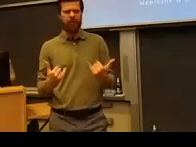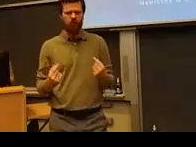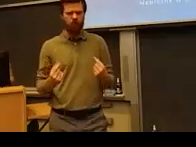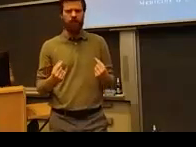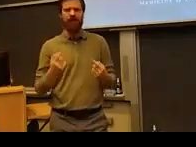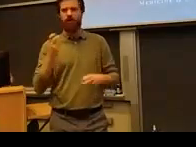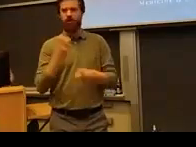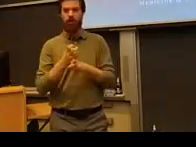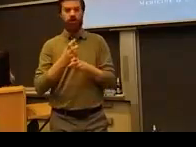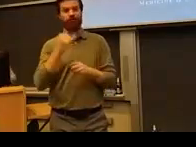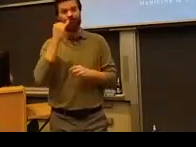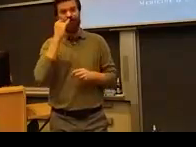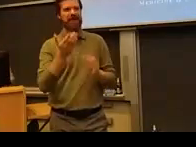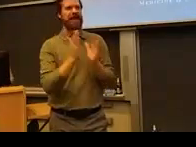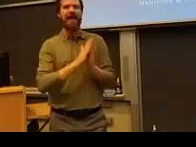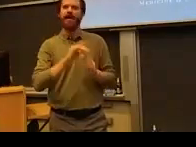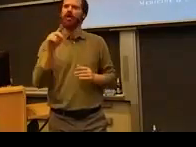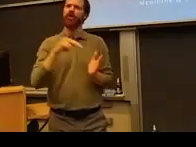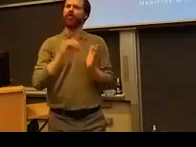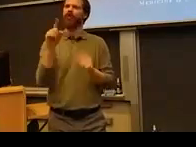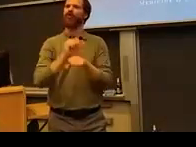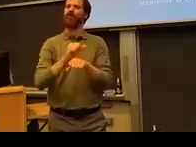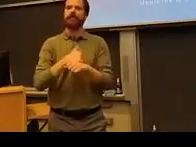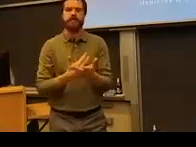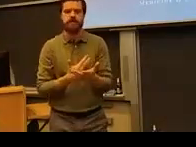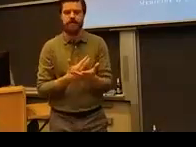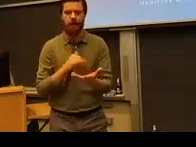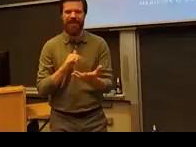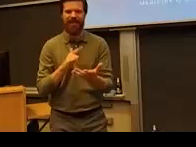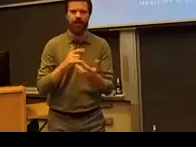when anyone asks oh as a nurse where do you work um it's very very challenging to describe what